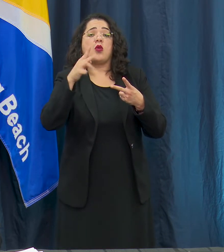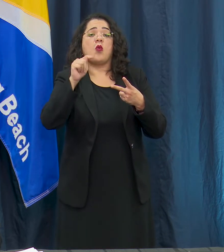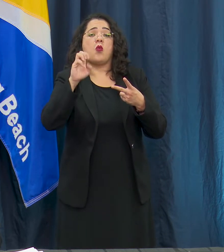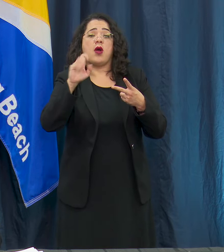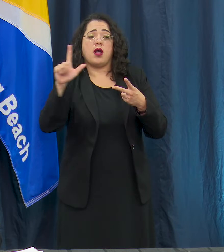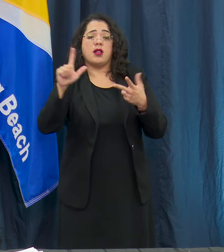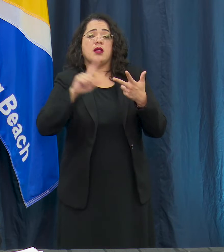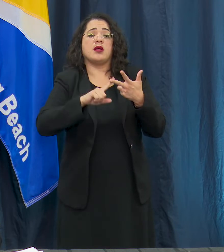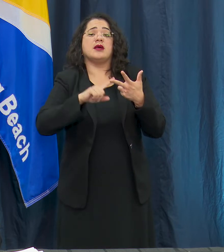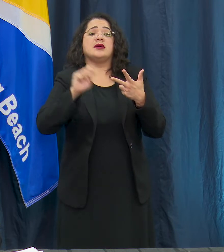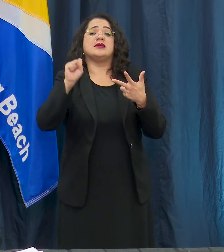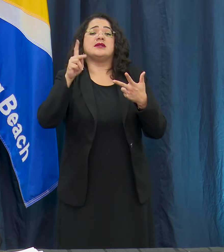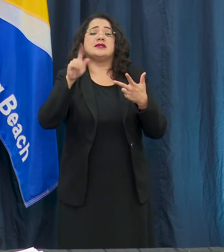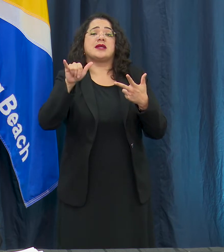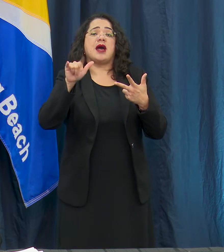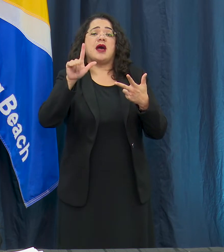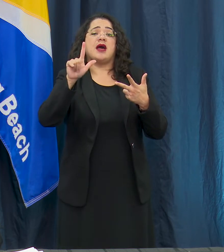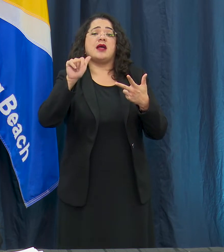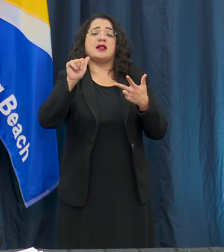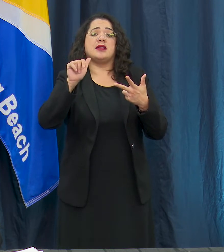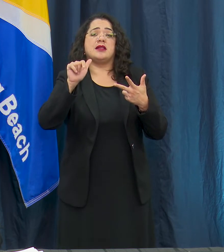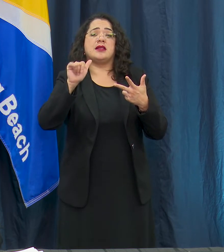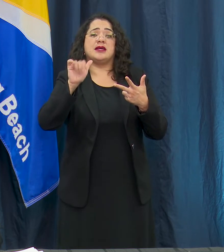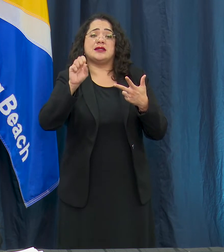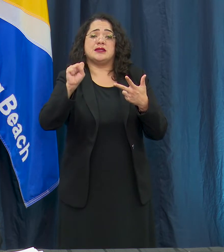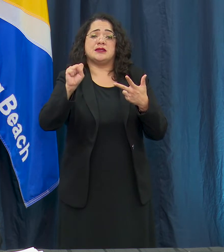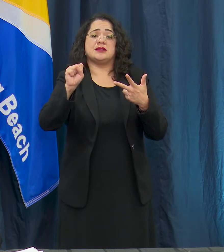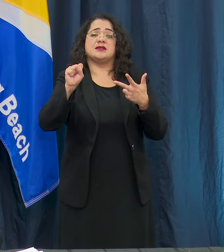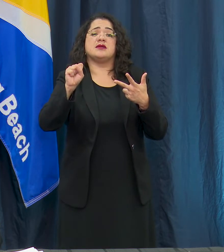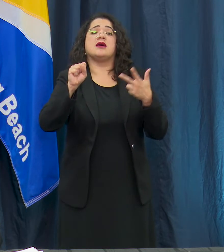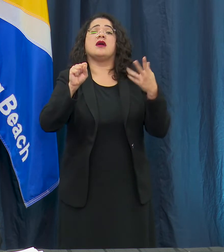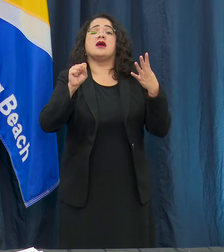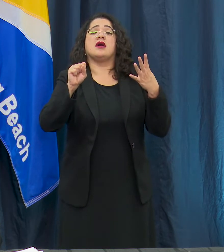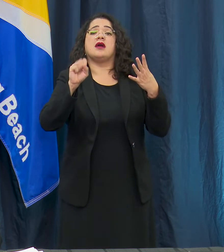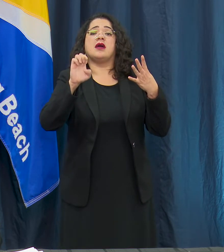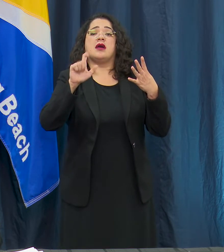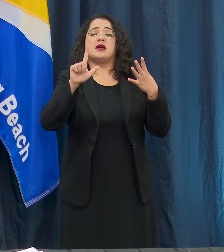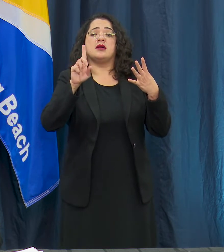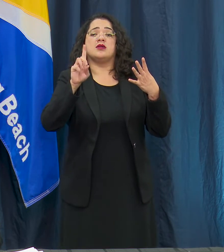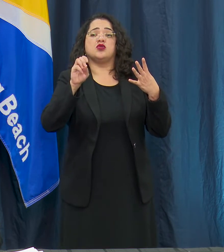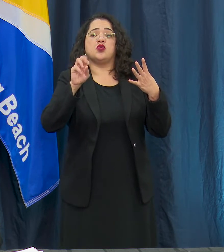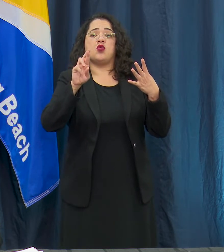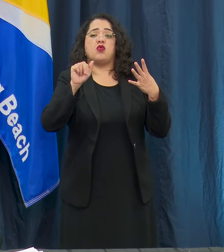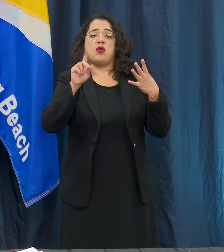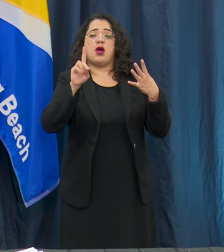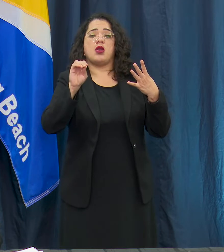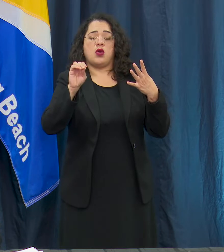Those are being right now disinfected and cleaned. Most of those are safely